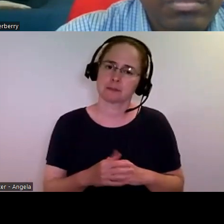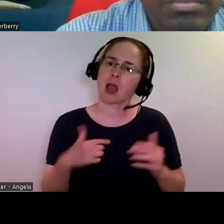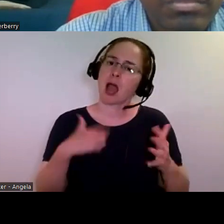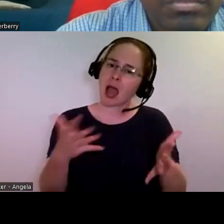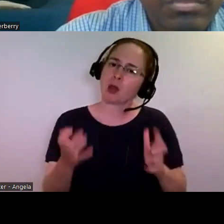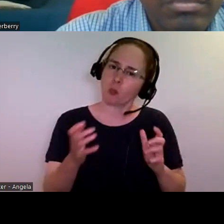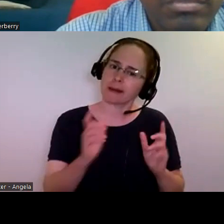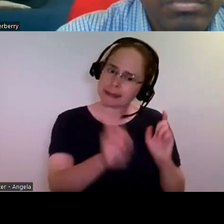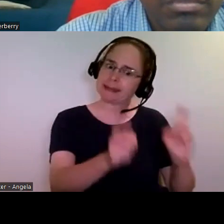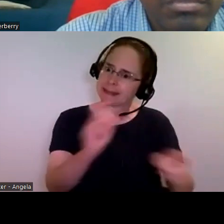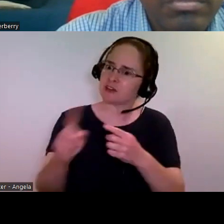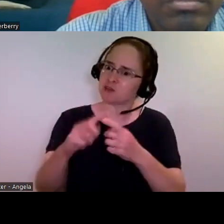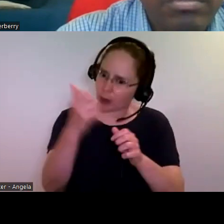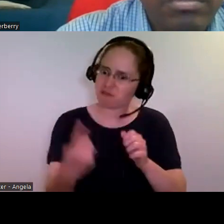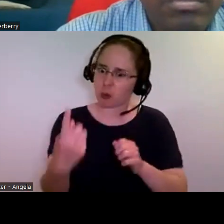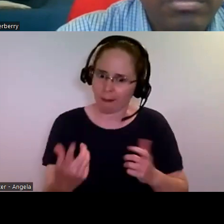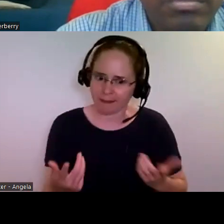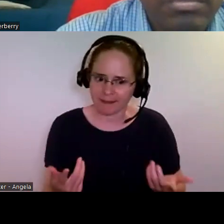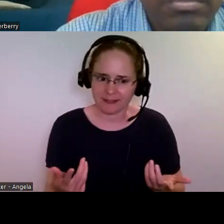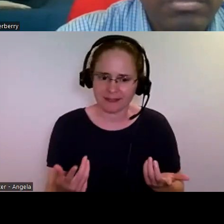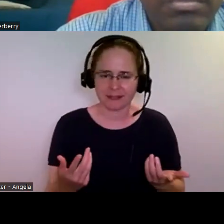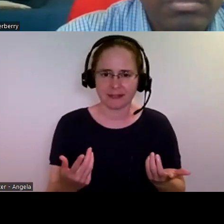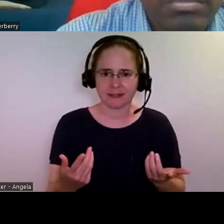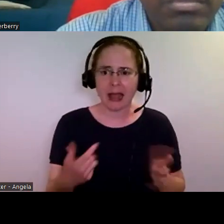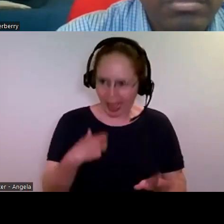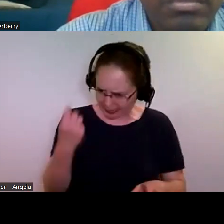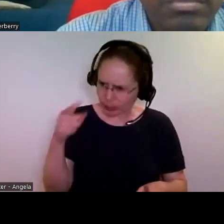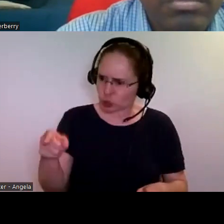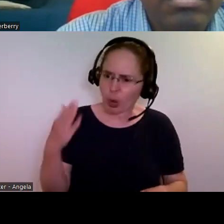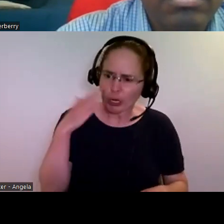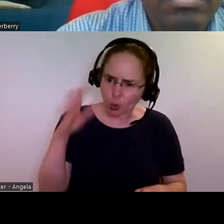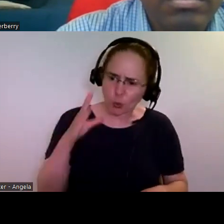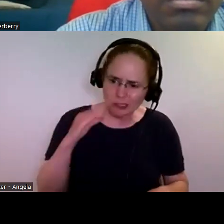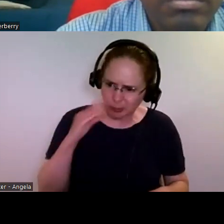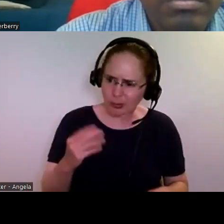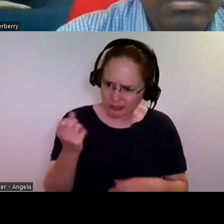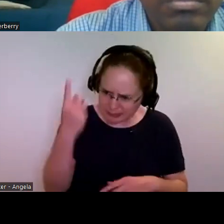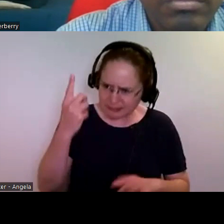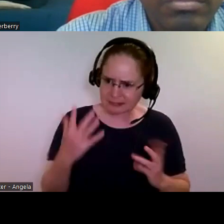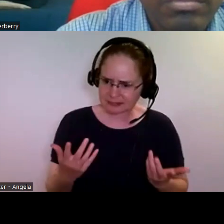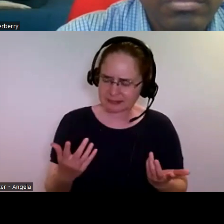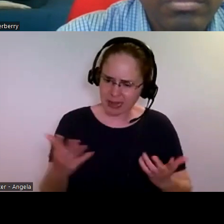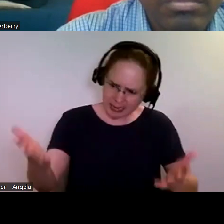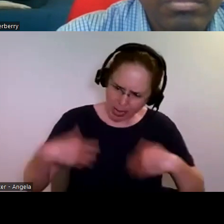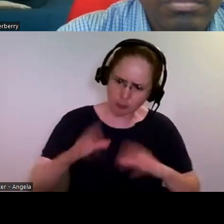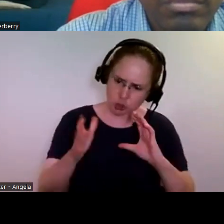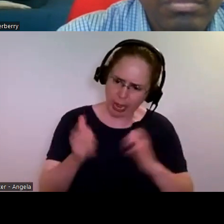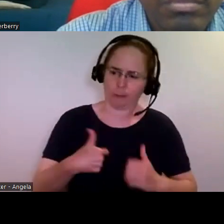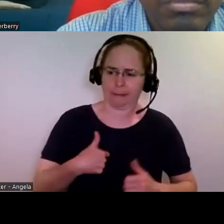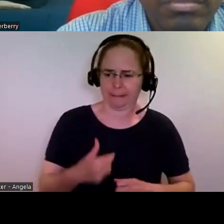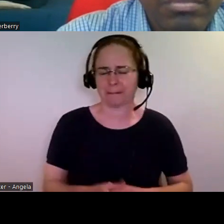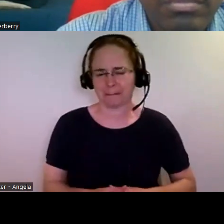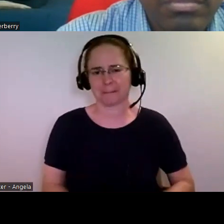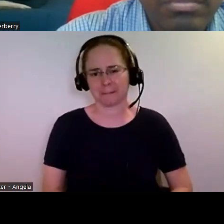to like everybody I run into. I'm like yeah, I get you I know your experience like come chat.